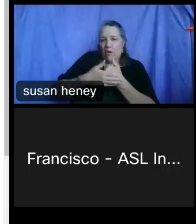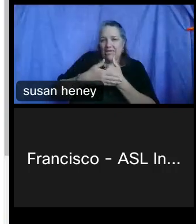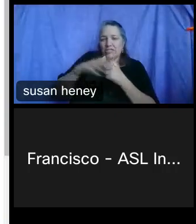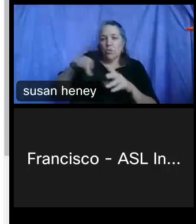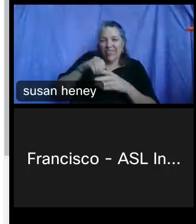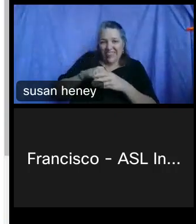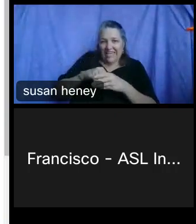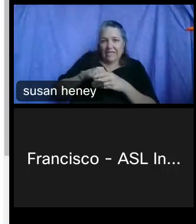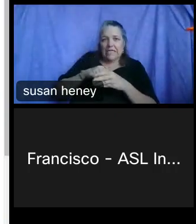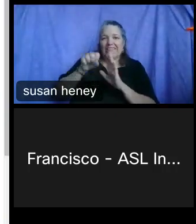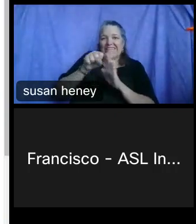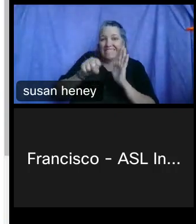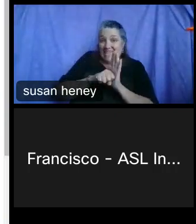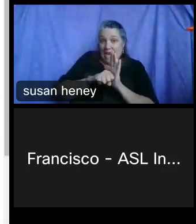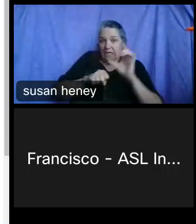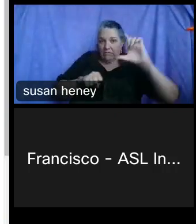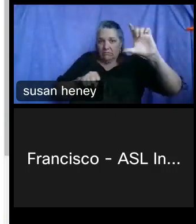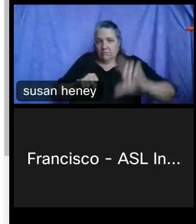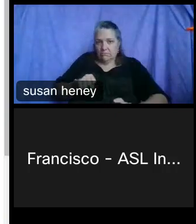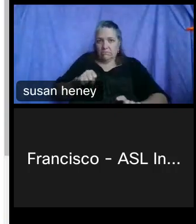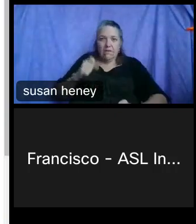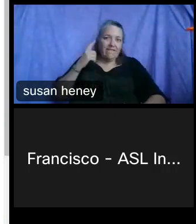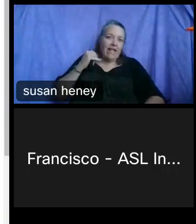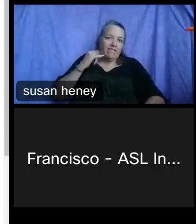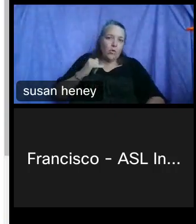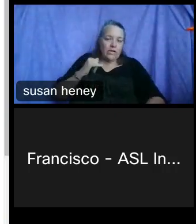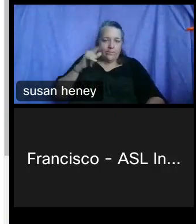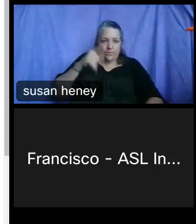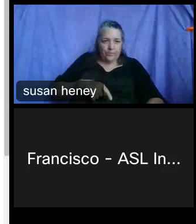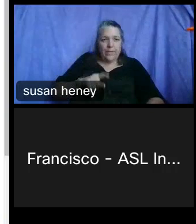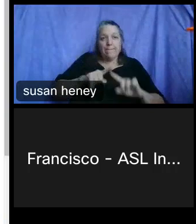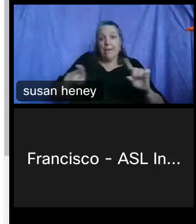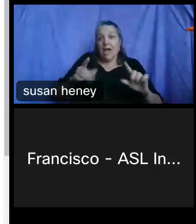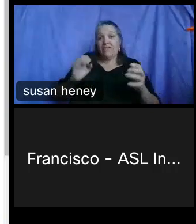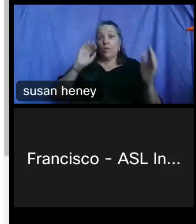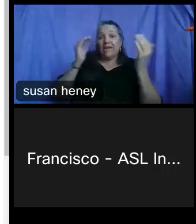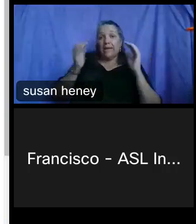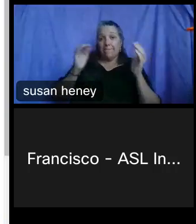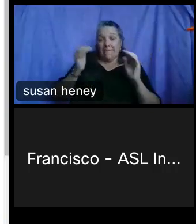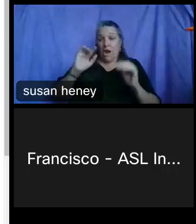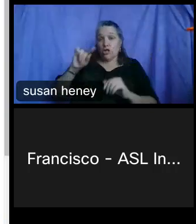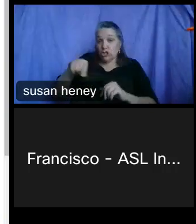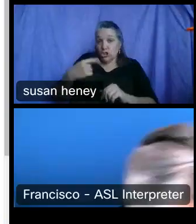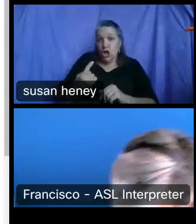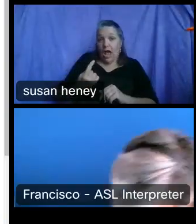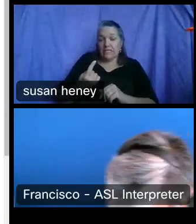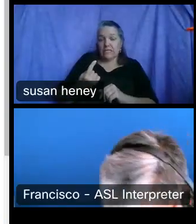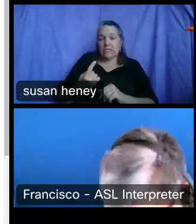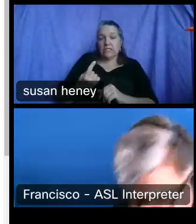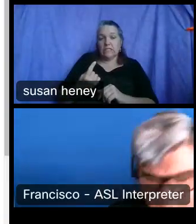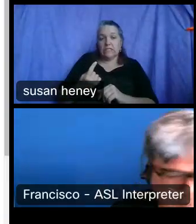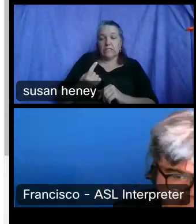but if you want to compare a by via bar, this bar graph, just the locations that you queried,